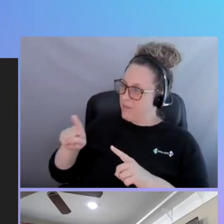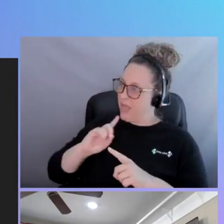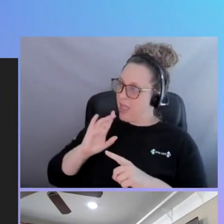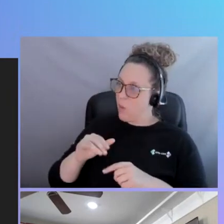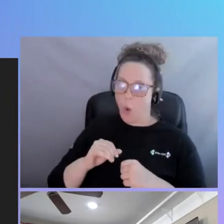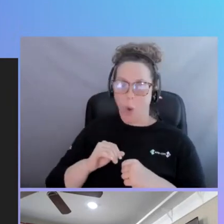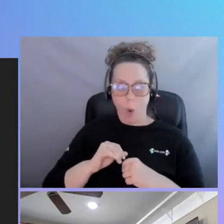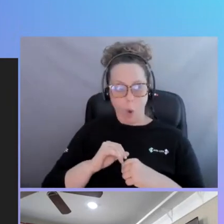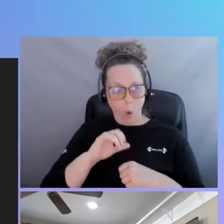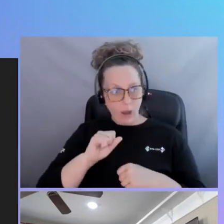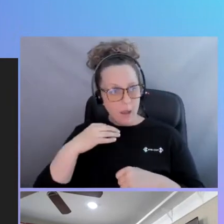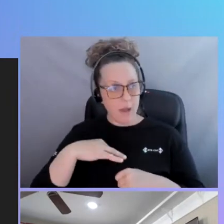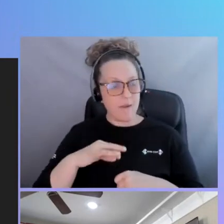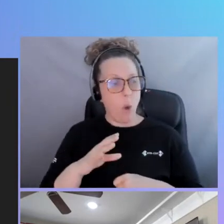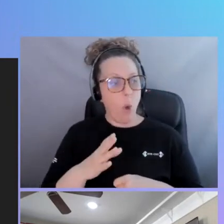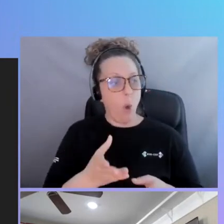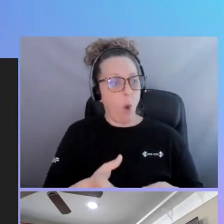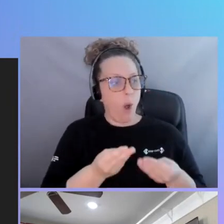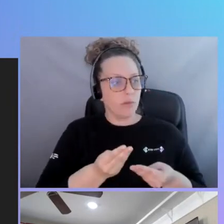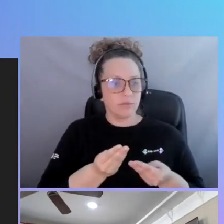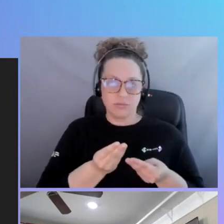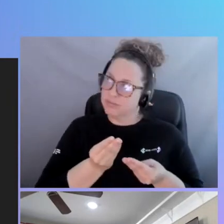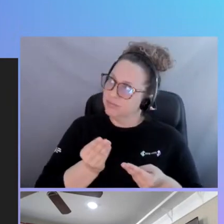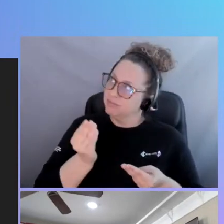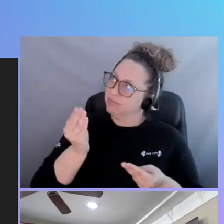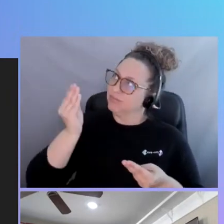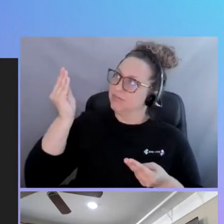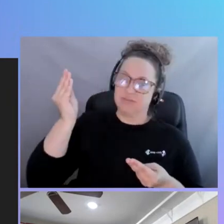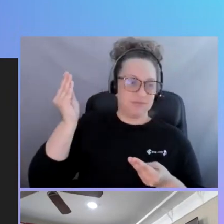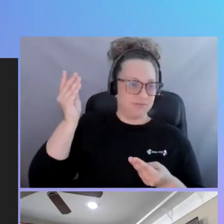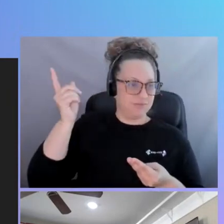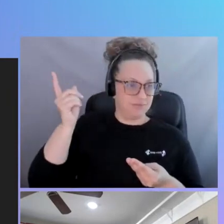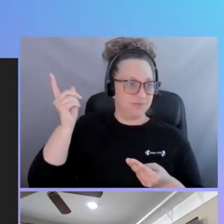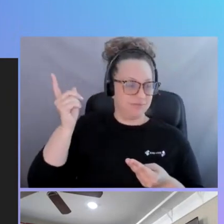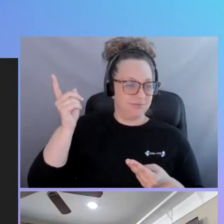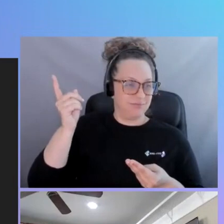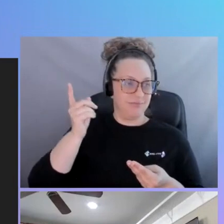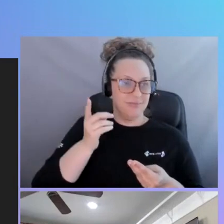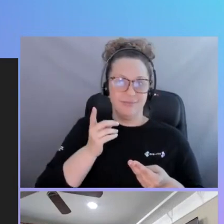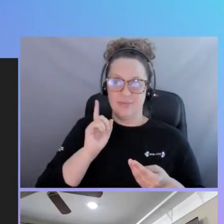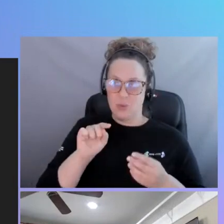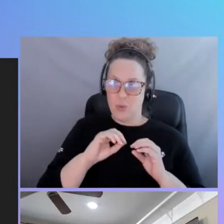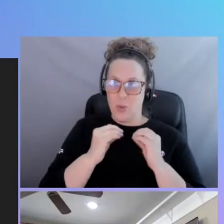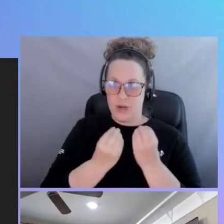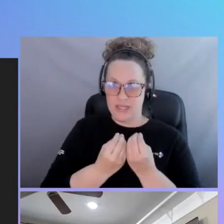chains, the business chain up through the organization to it's